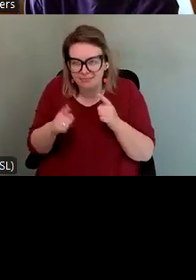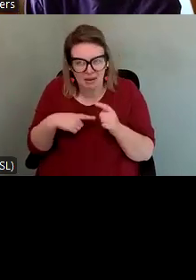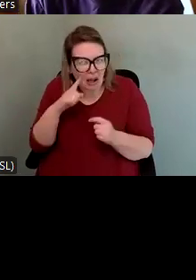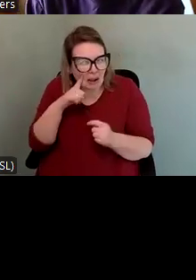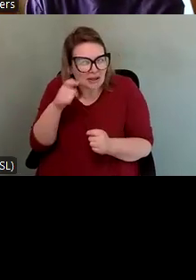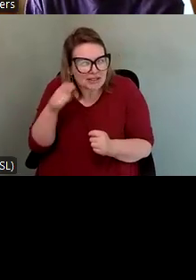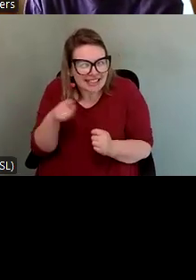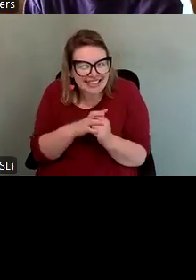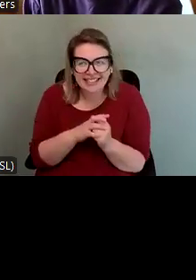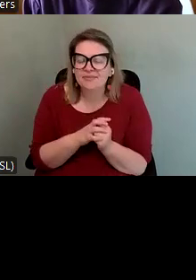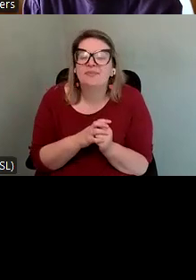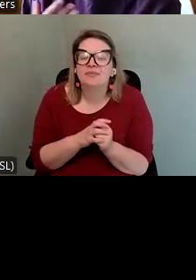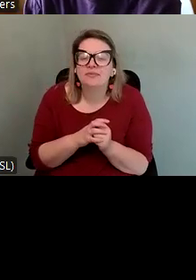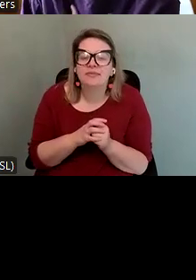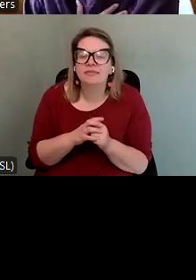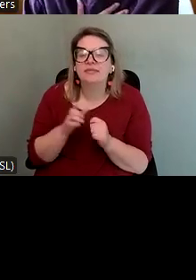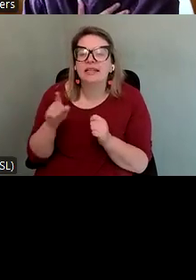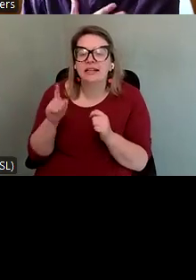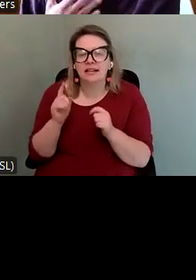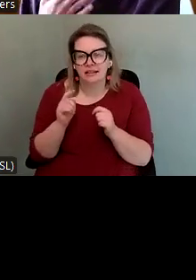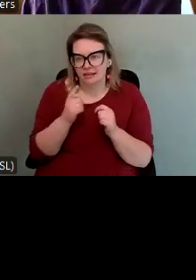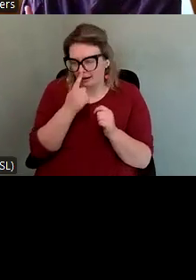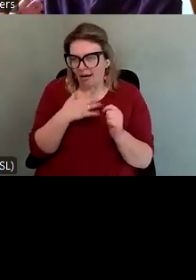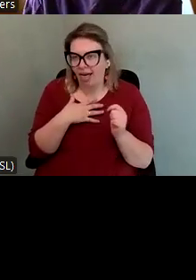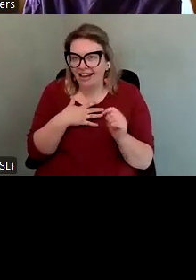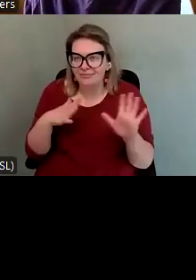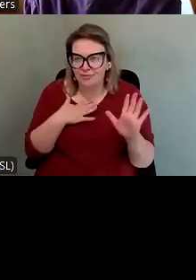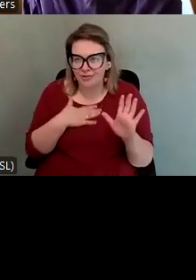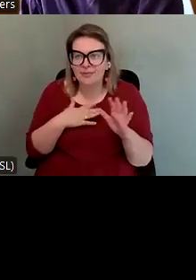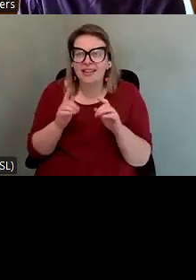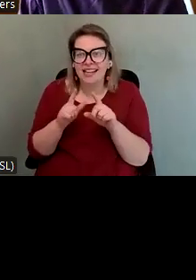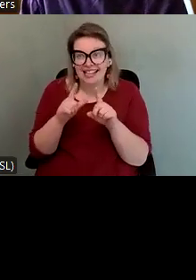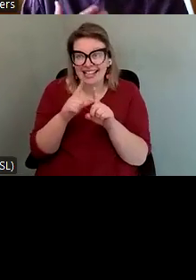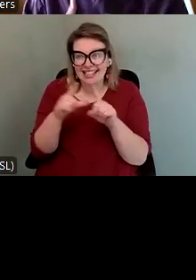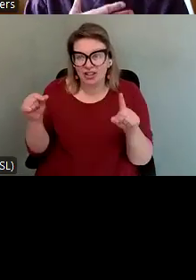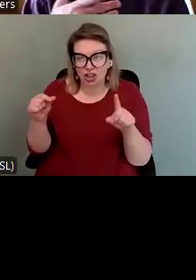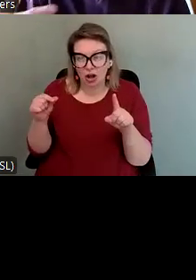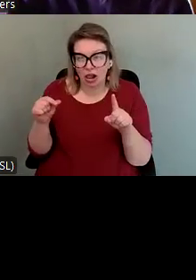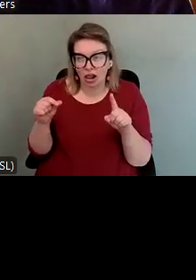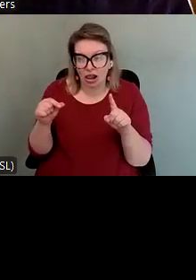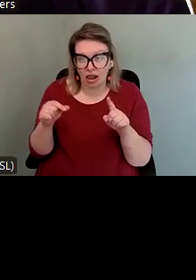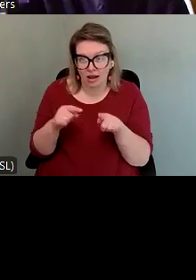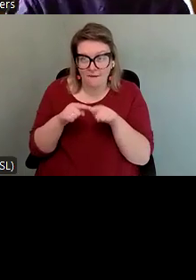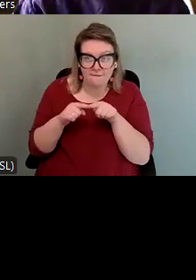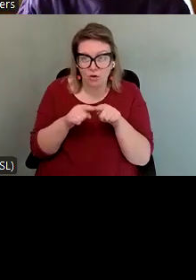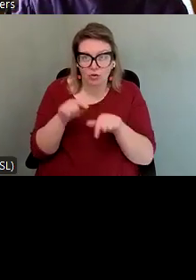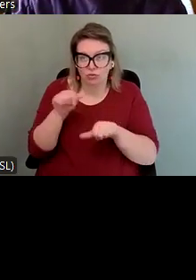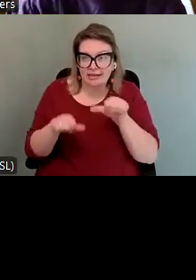What we're talking about here is about the di- ugh, just can't speak- the digital footprints that we have as users. As we move through the forest online